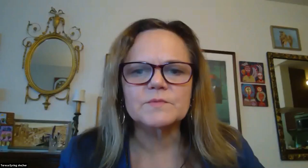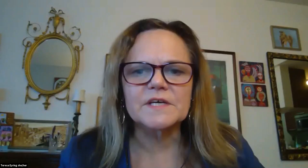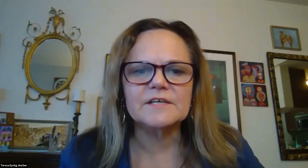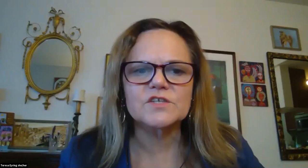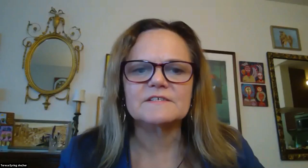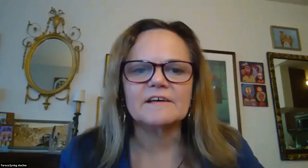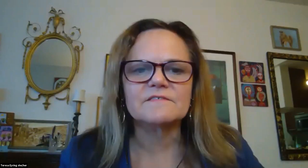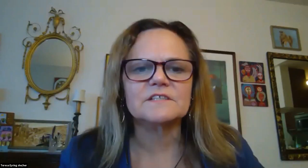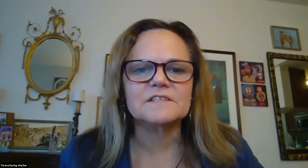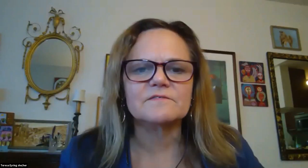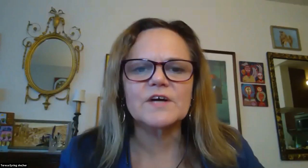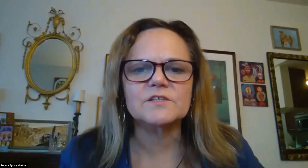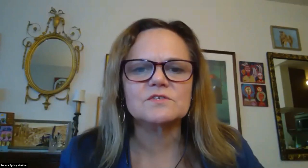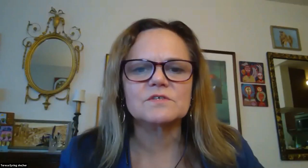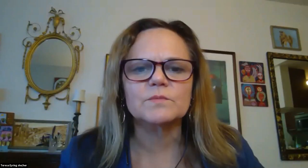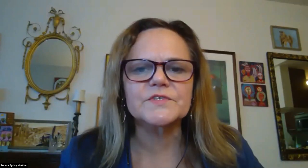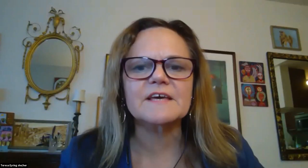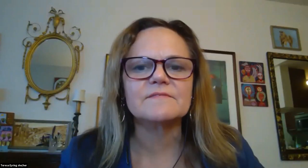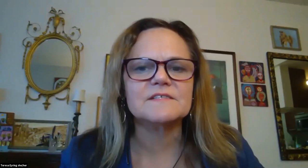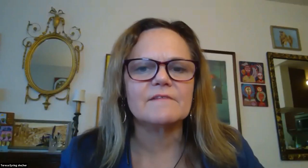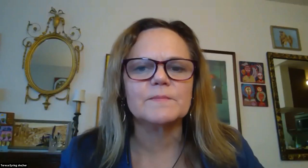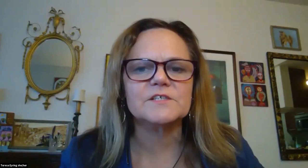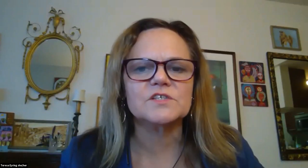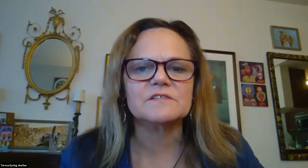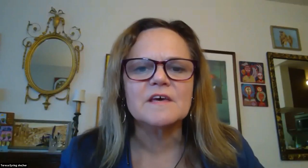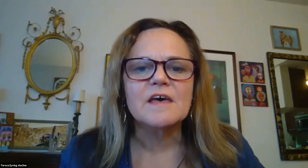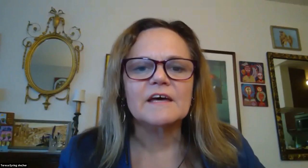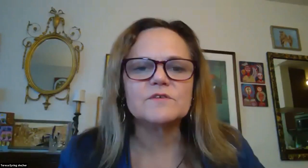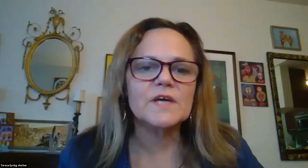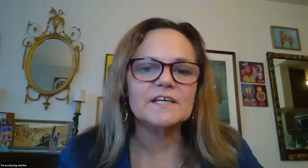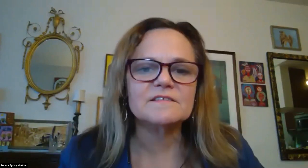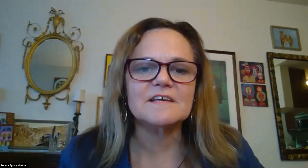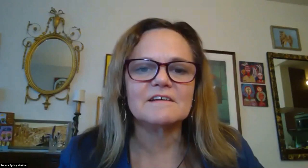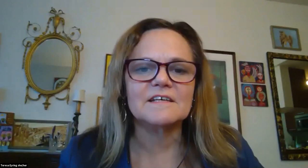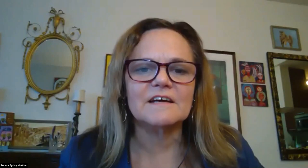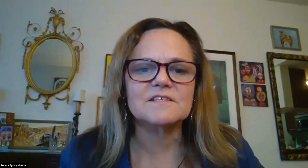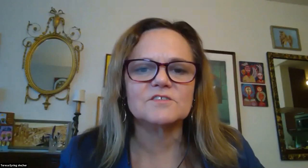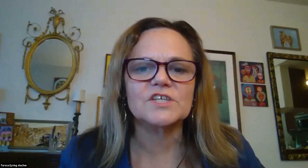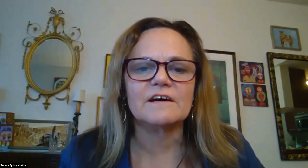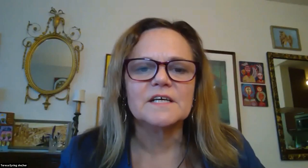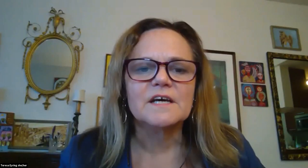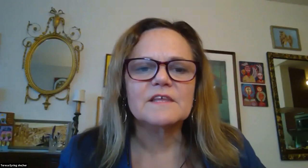as we engage in this act of collective gratitude, and we'll save these affirmations. And if you can't stay and add to the chat,